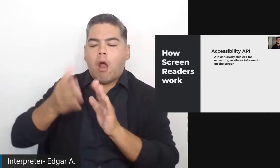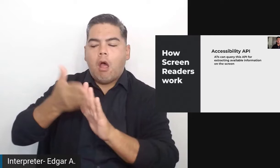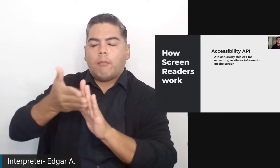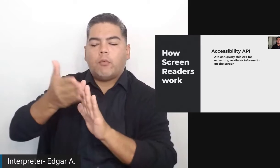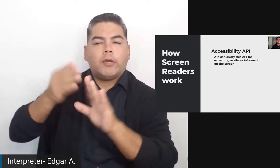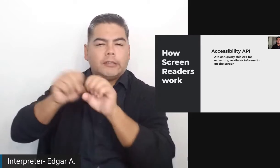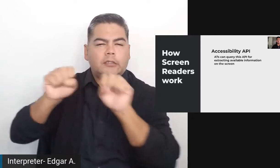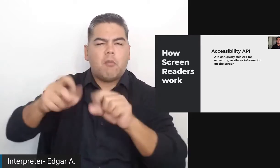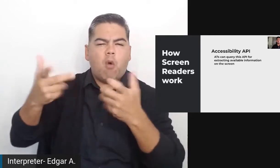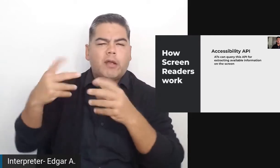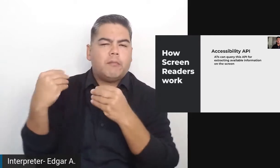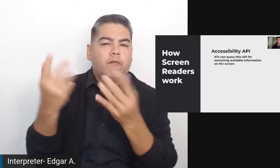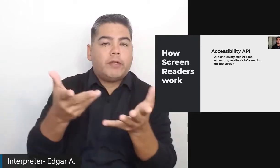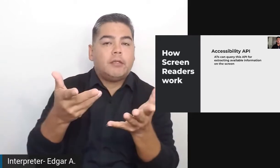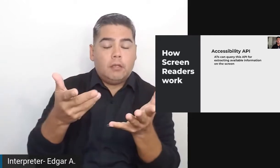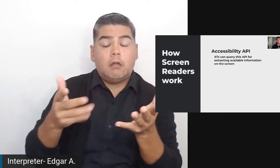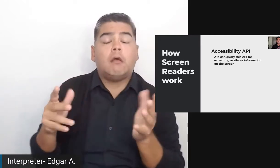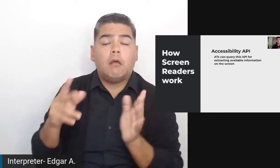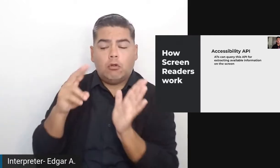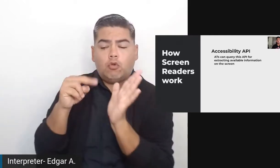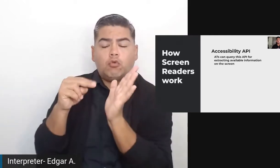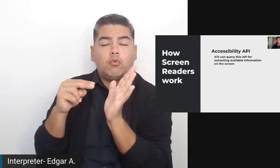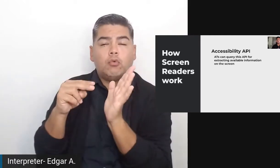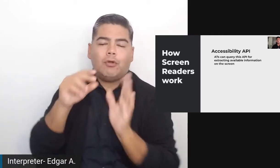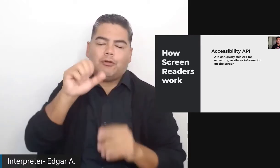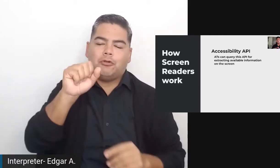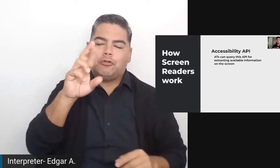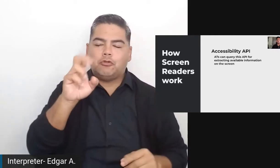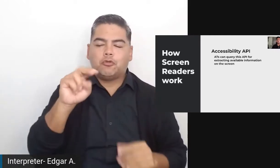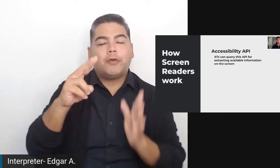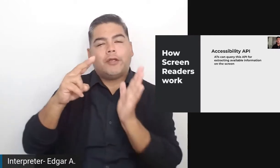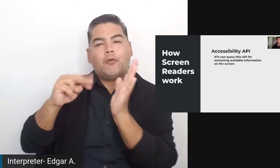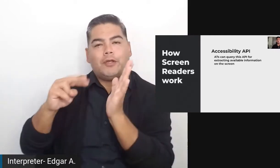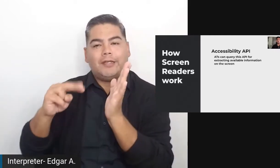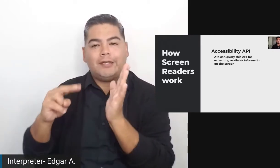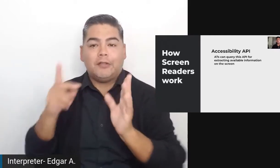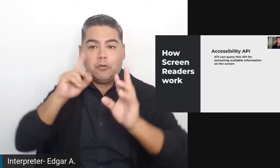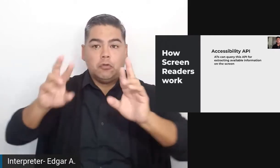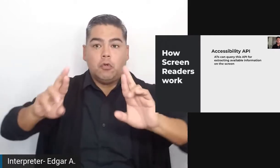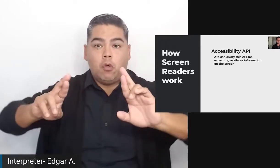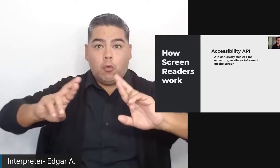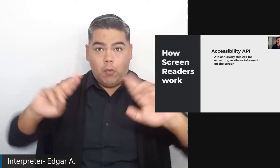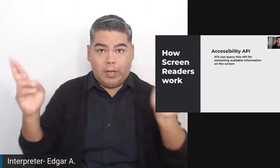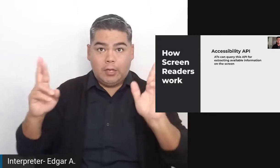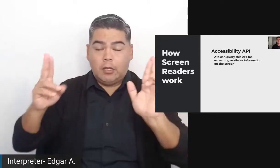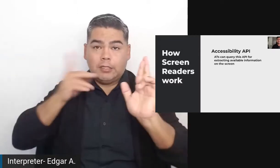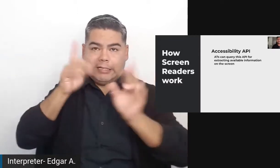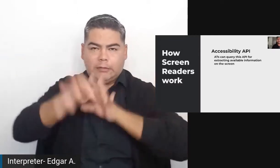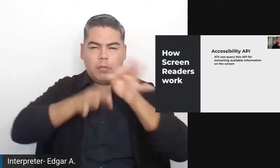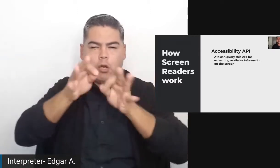and screen readers they create this Accessibility API for knowing what’s on the screen.